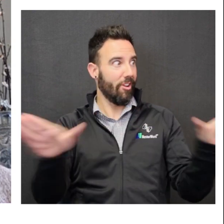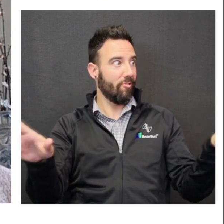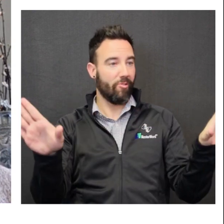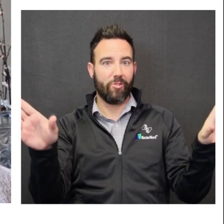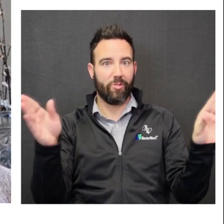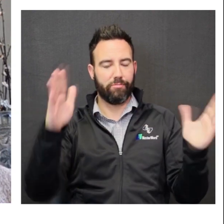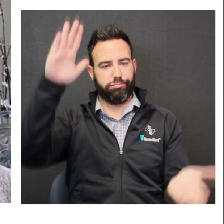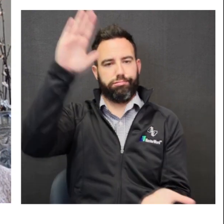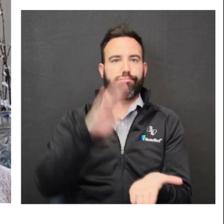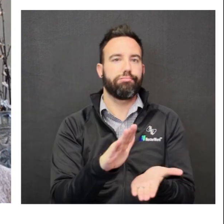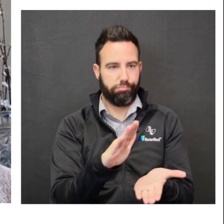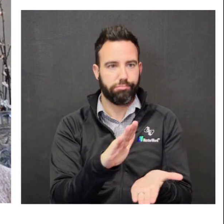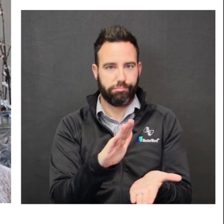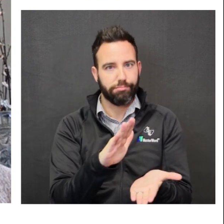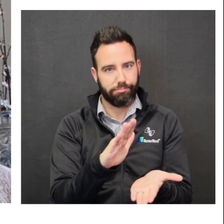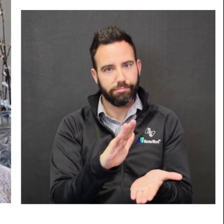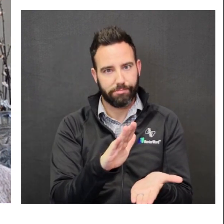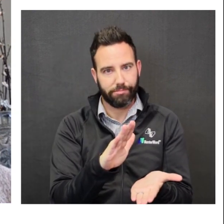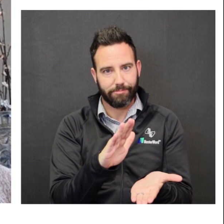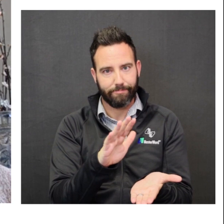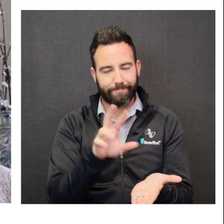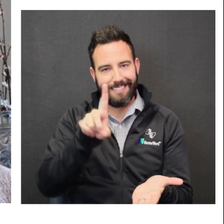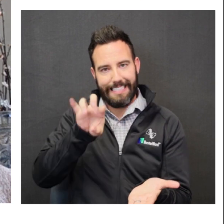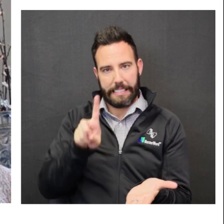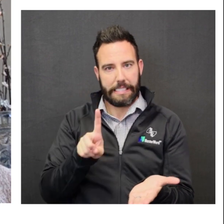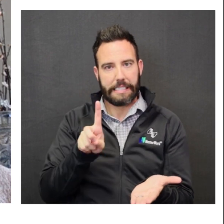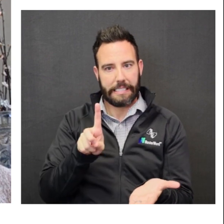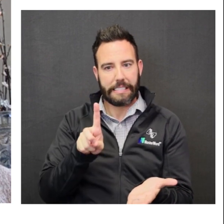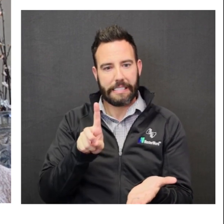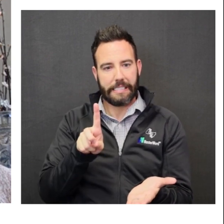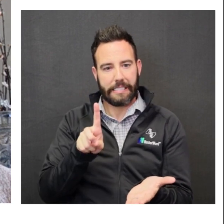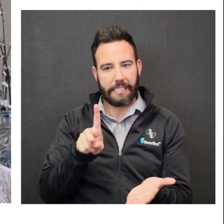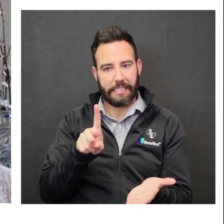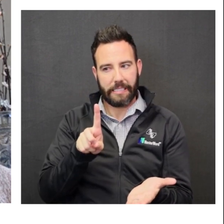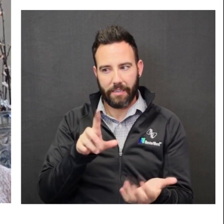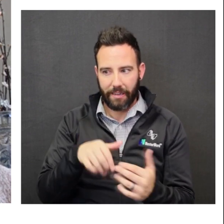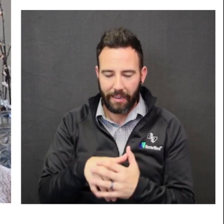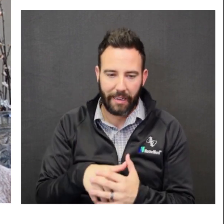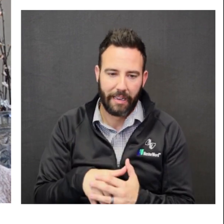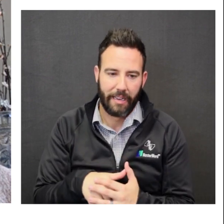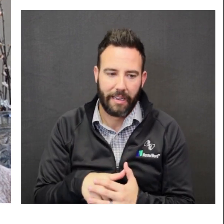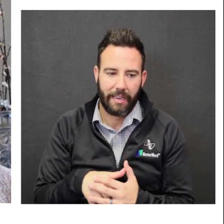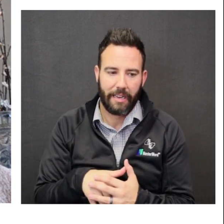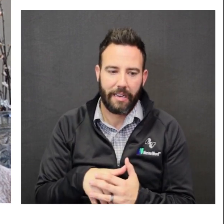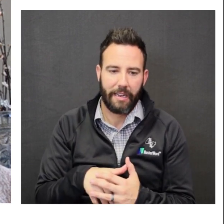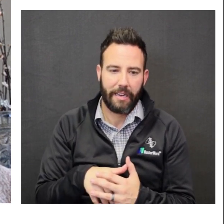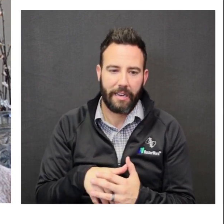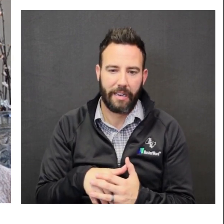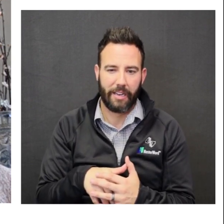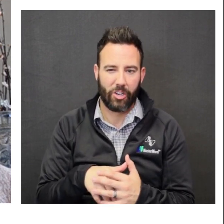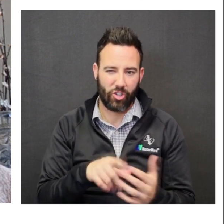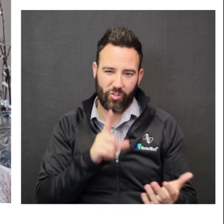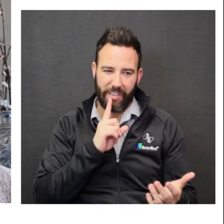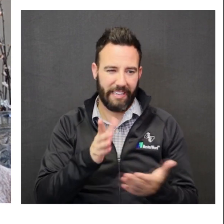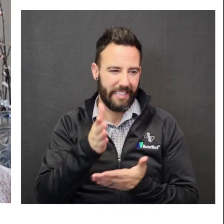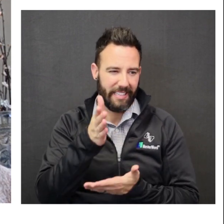I think you know, again for those, the area in our country where you had the most penetration of remote would be on over